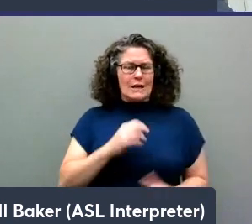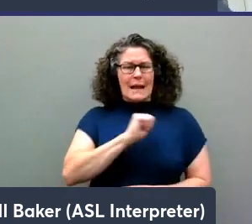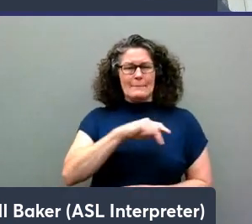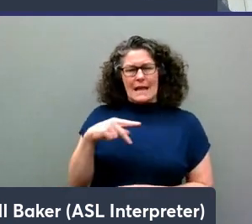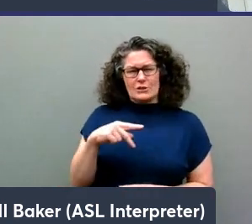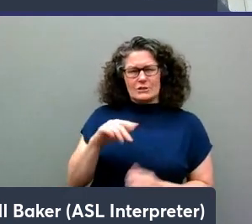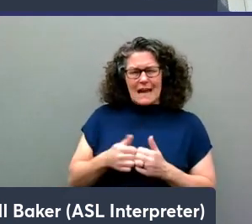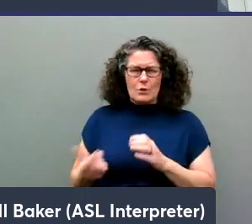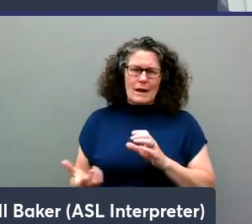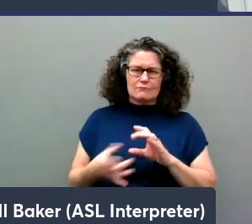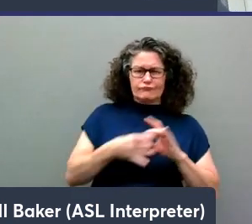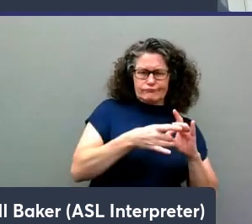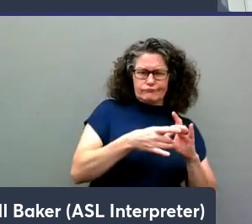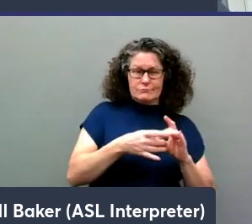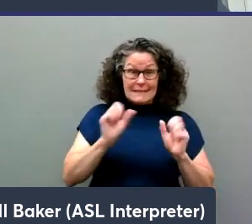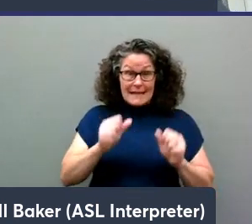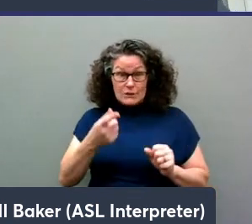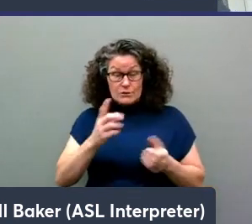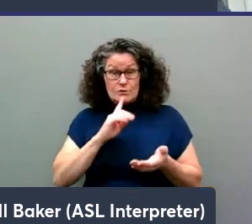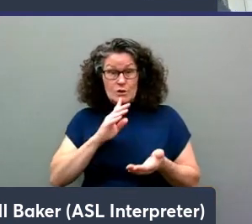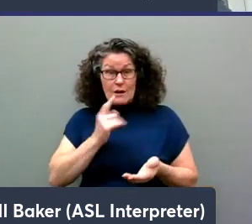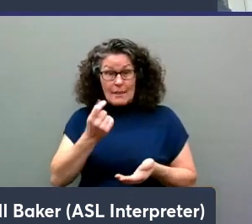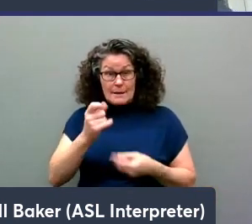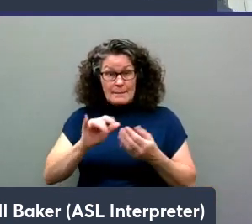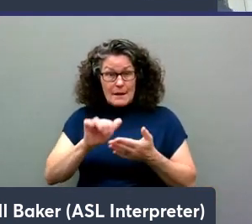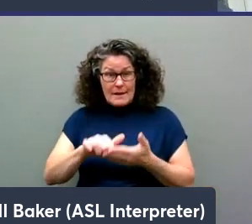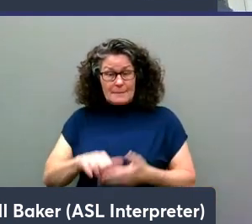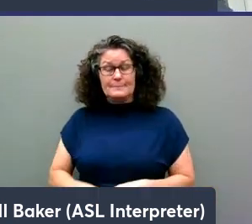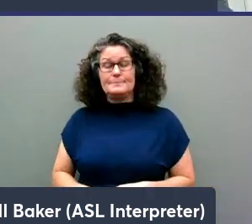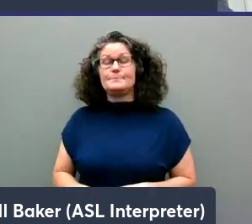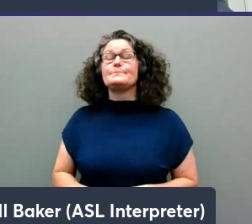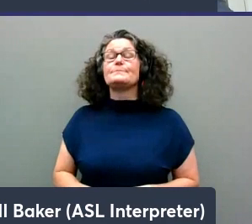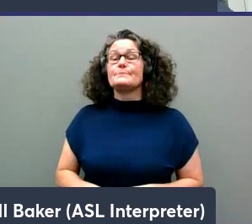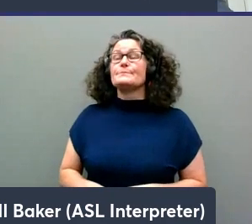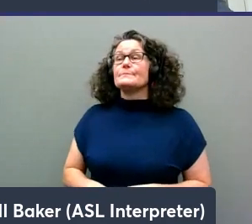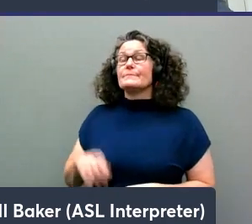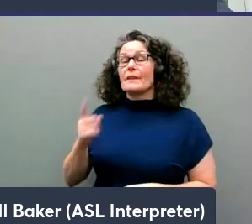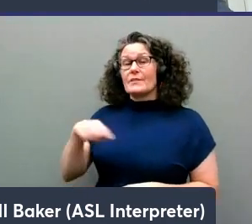Can you talk a little bit about that? Yeah, so there are code samples in here.